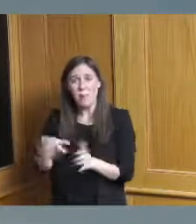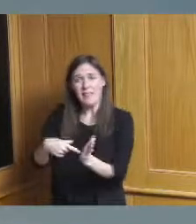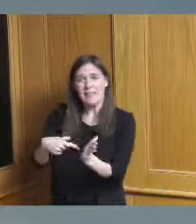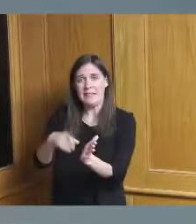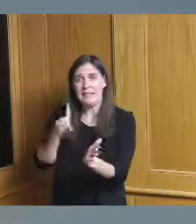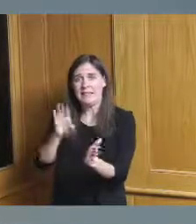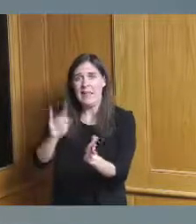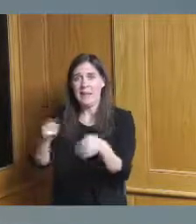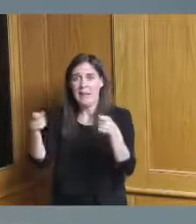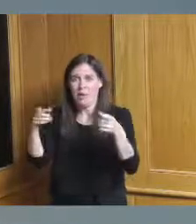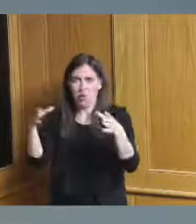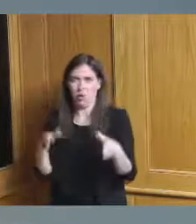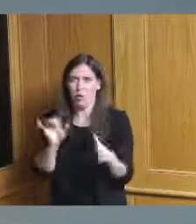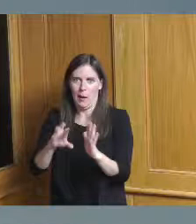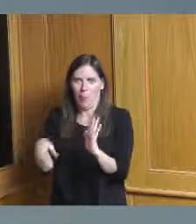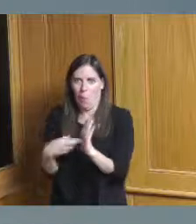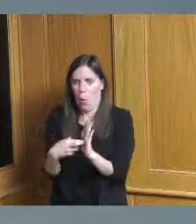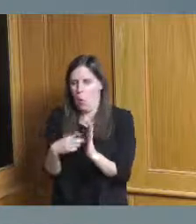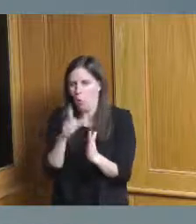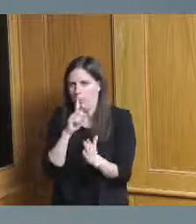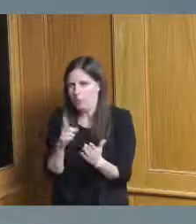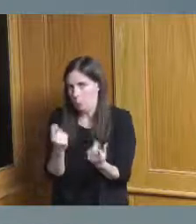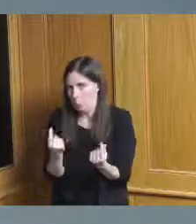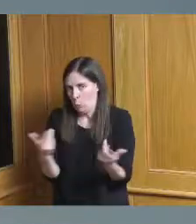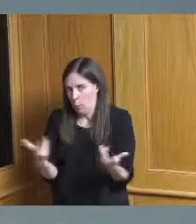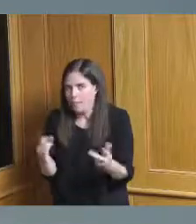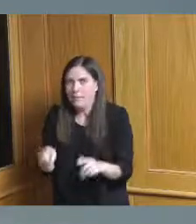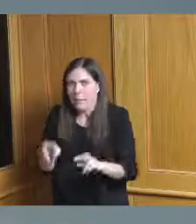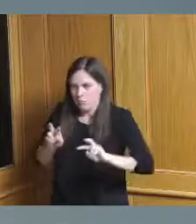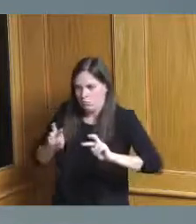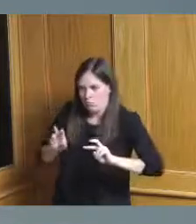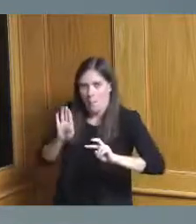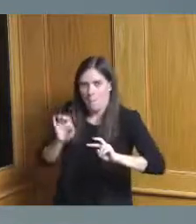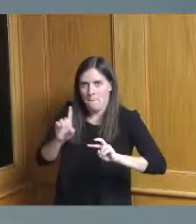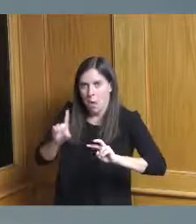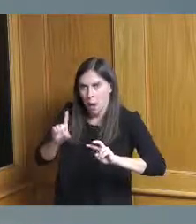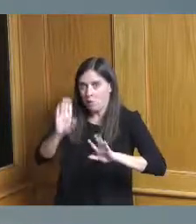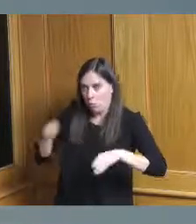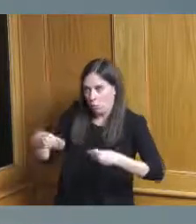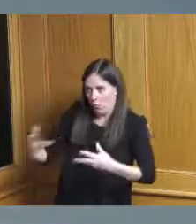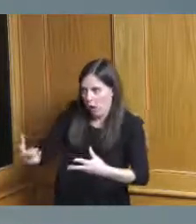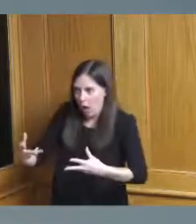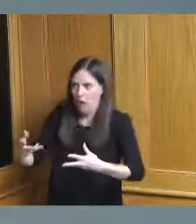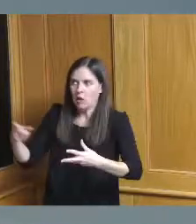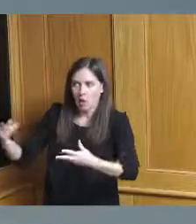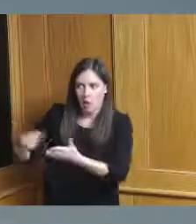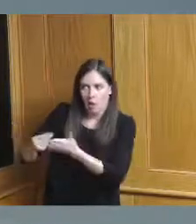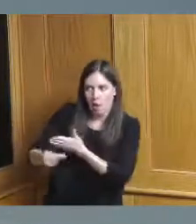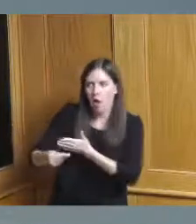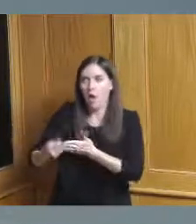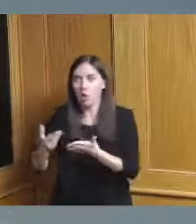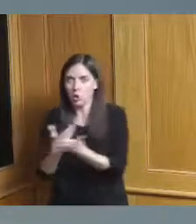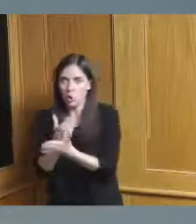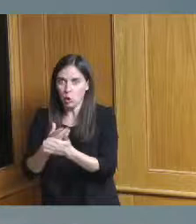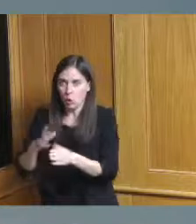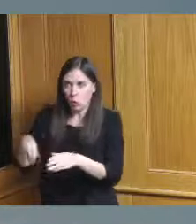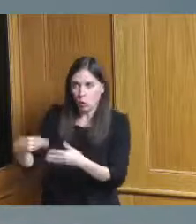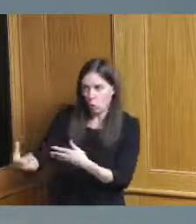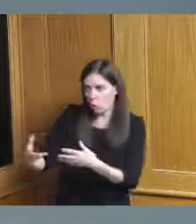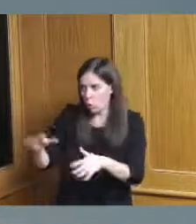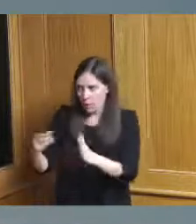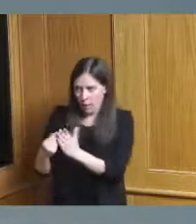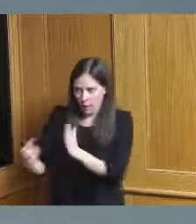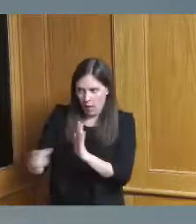but monitor our bond issuances oversee new issuances and refundings and that person did